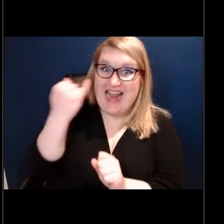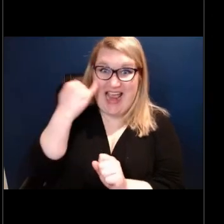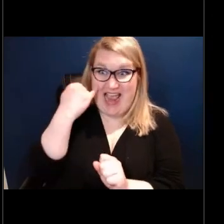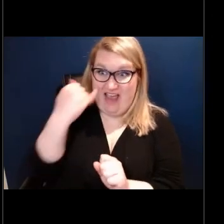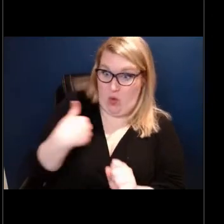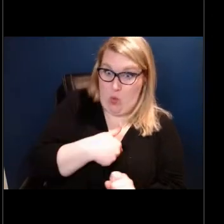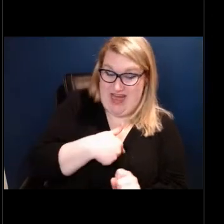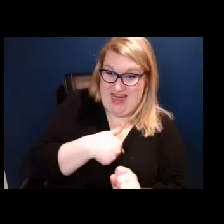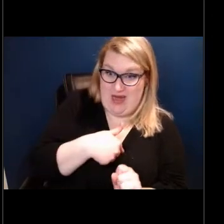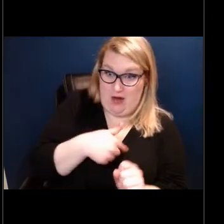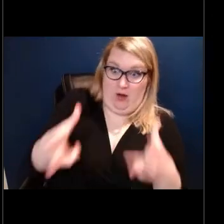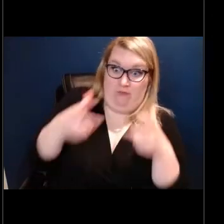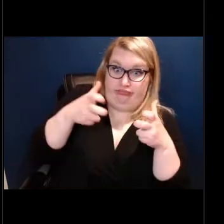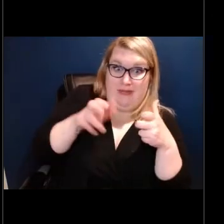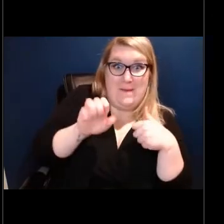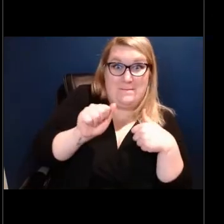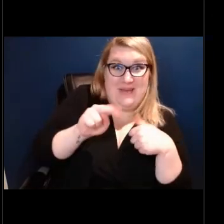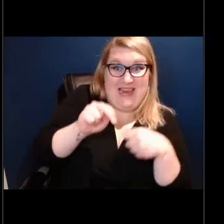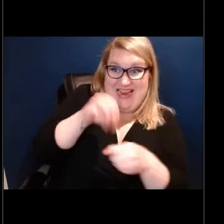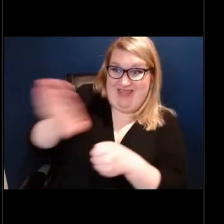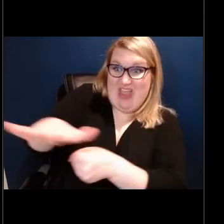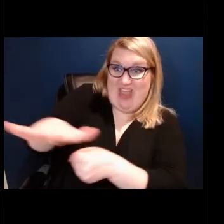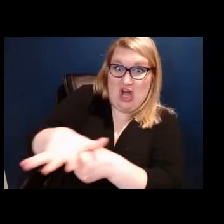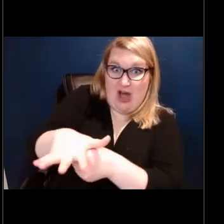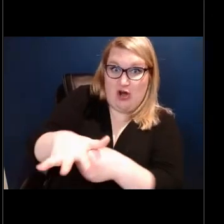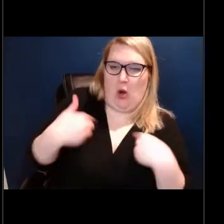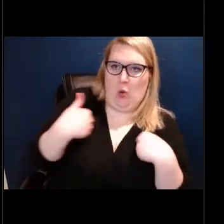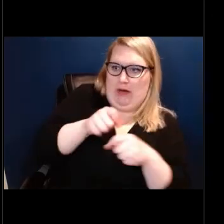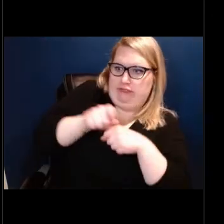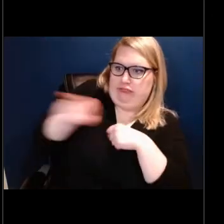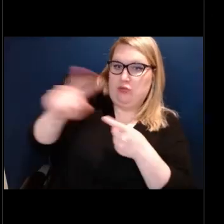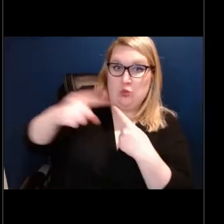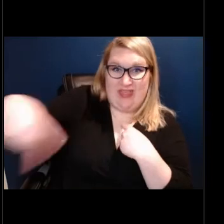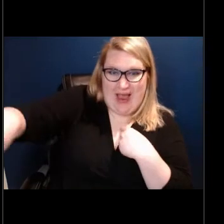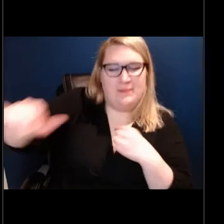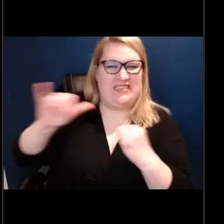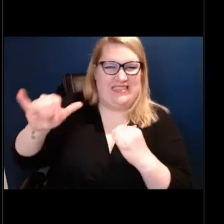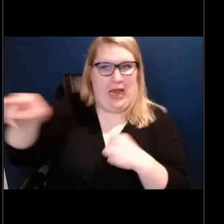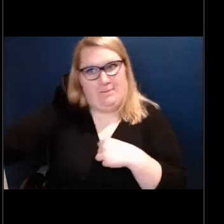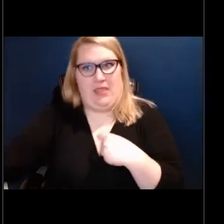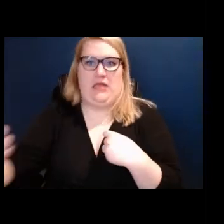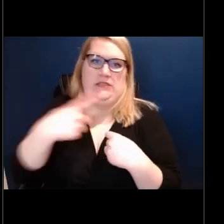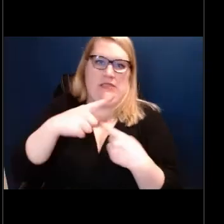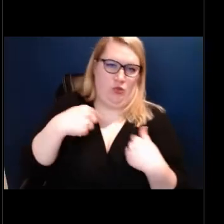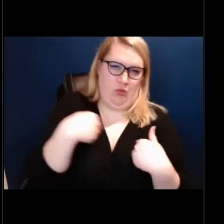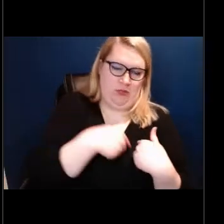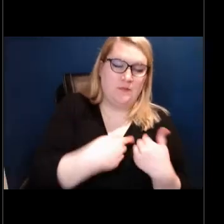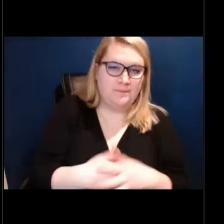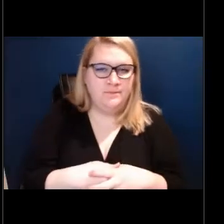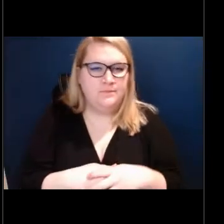in their area, and likewise they work with us. [Nicole Bartlett] I apologize, Jesse, if you already answered this, but Danny wanted to know,